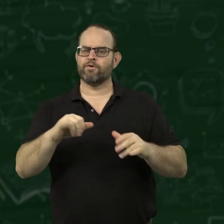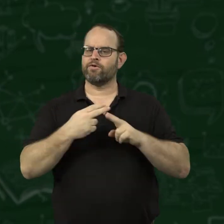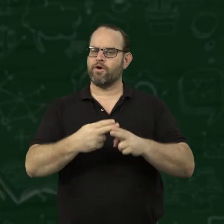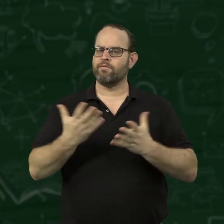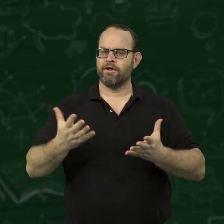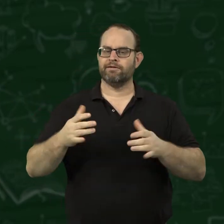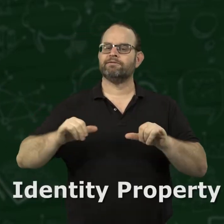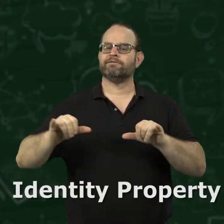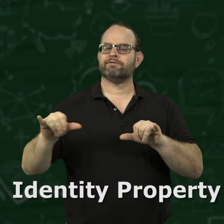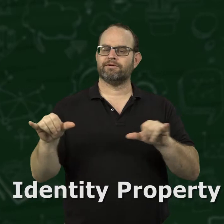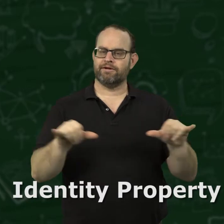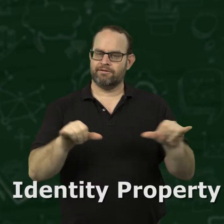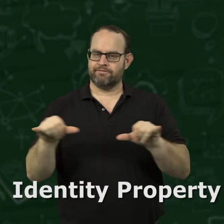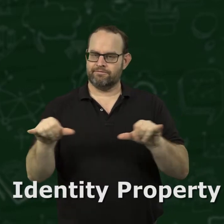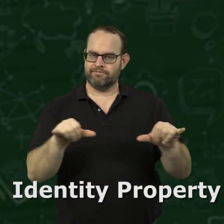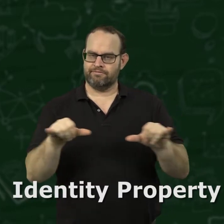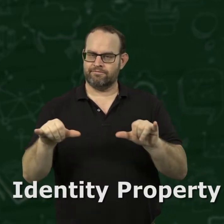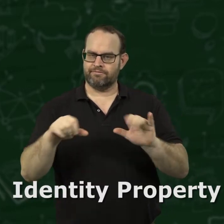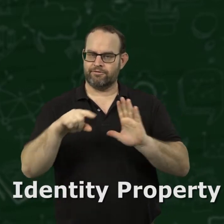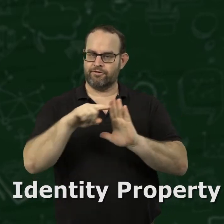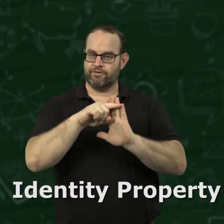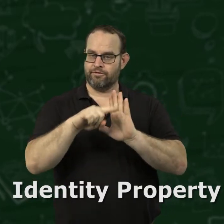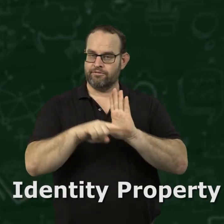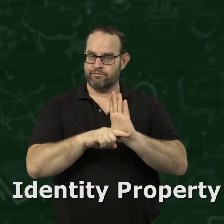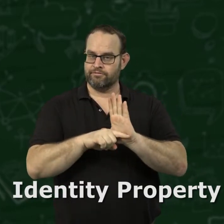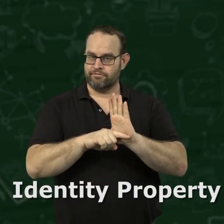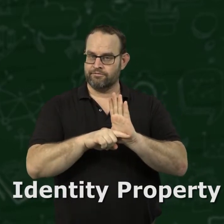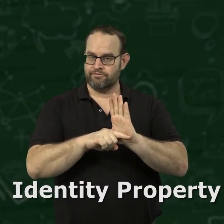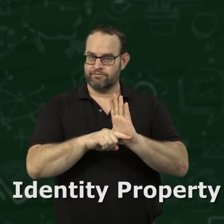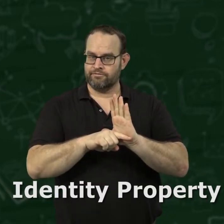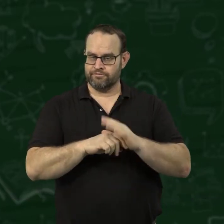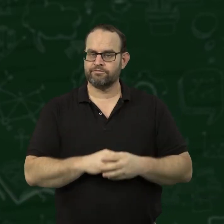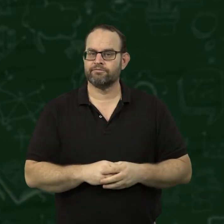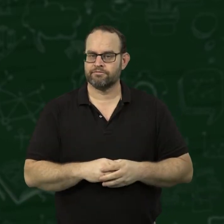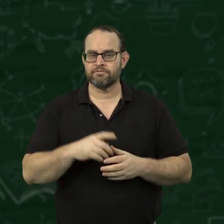This property is called identity property.